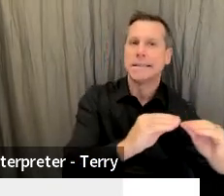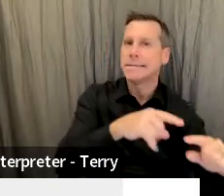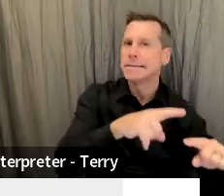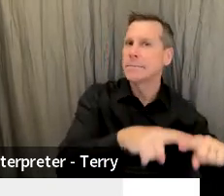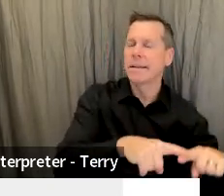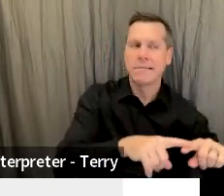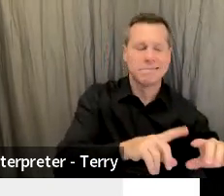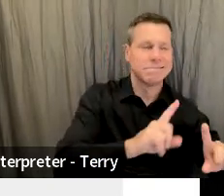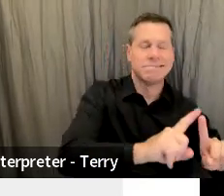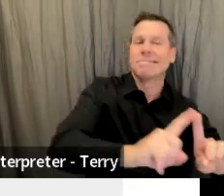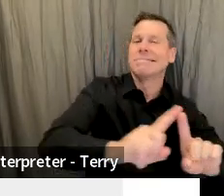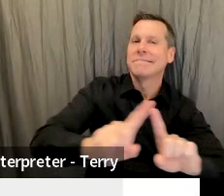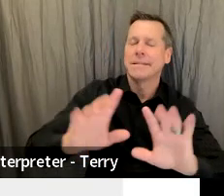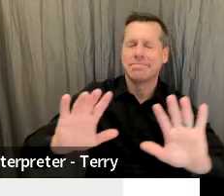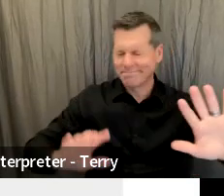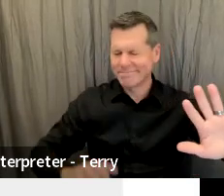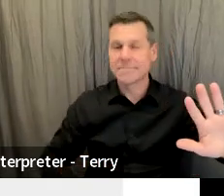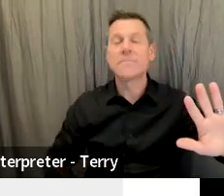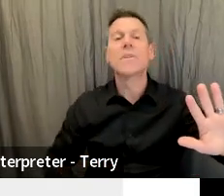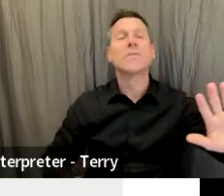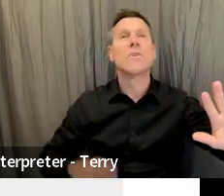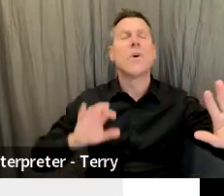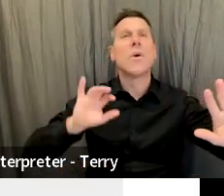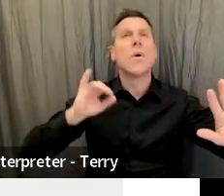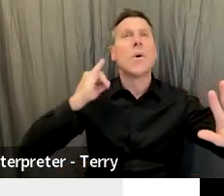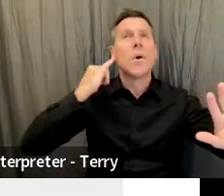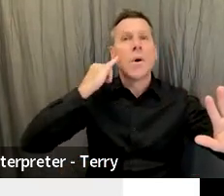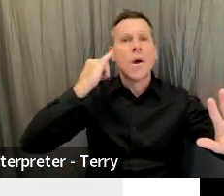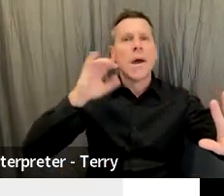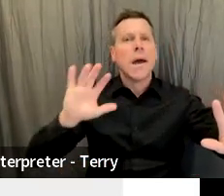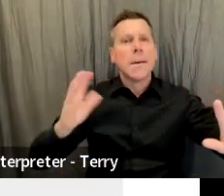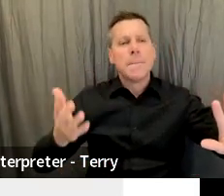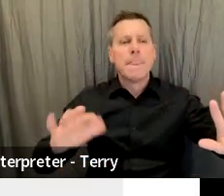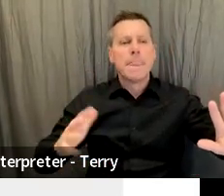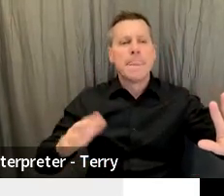So that may have been some of the